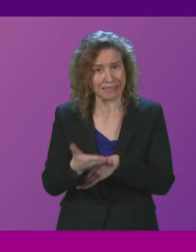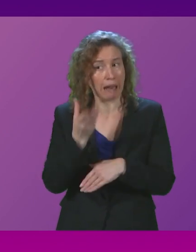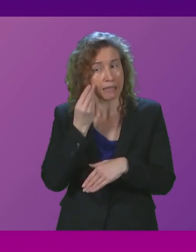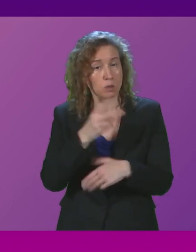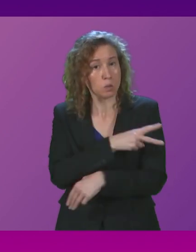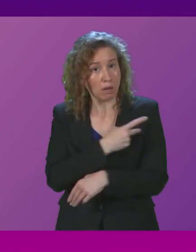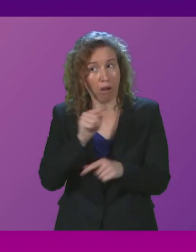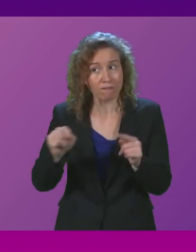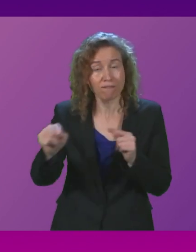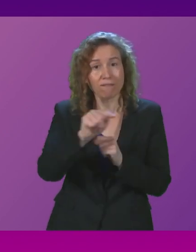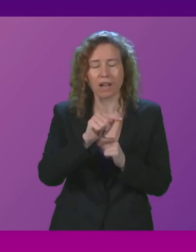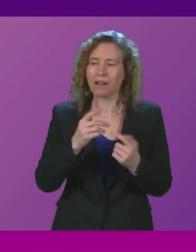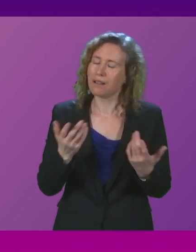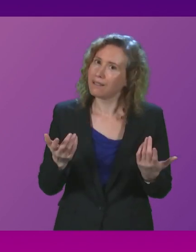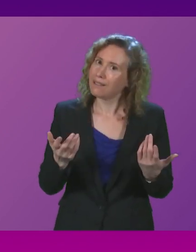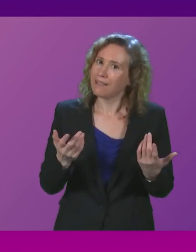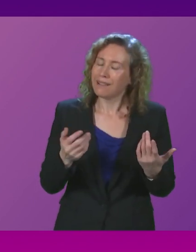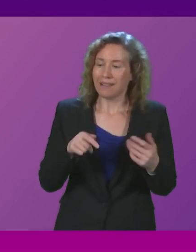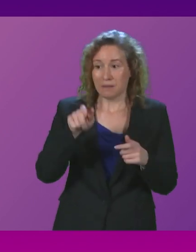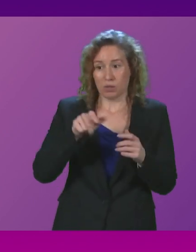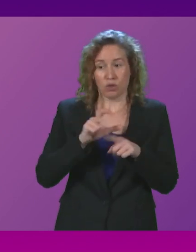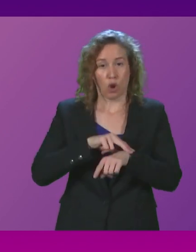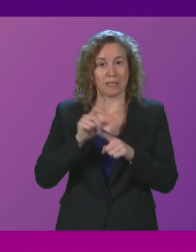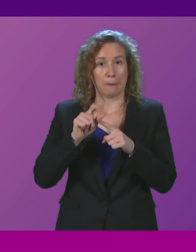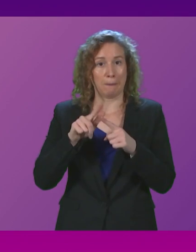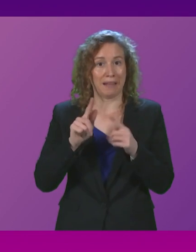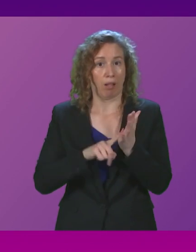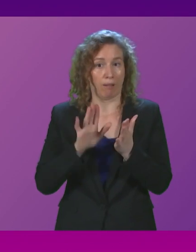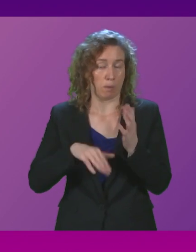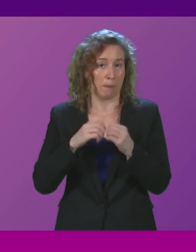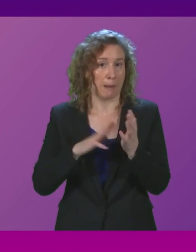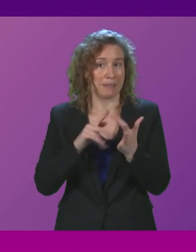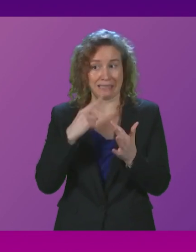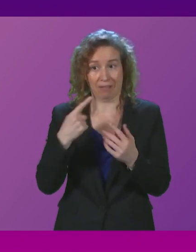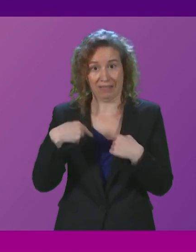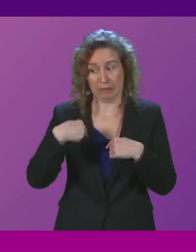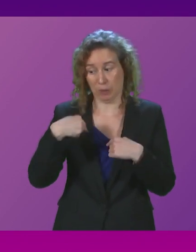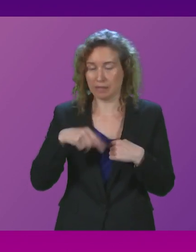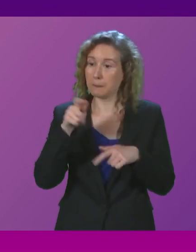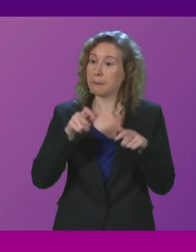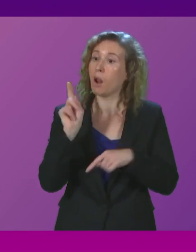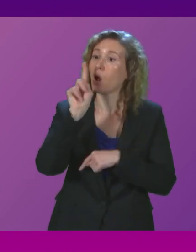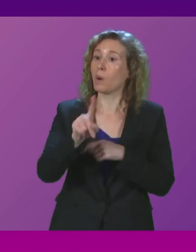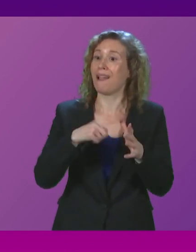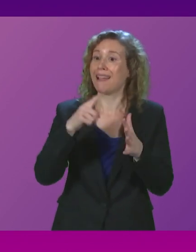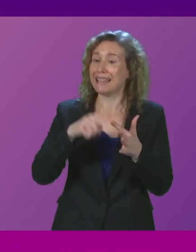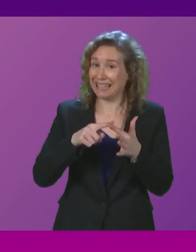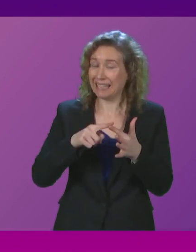Dr Lailah Peel from the British Medical Association said this week that “patients are now presenting at A&E because of complications developed while waiting for